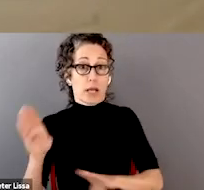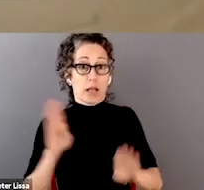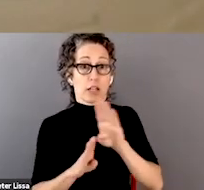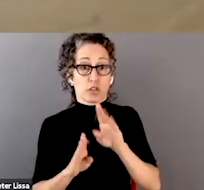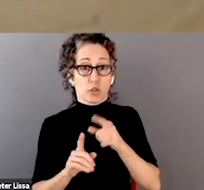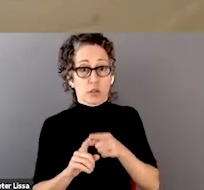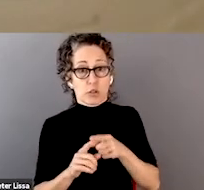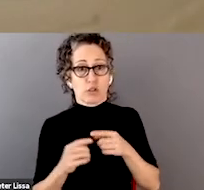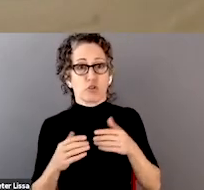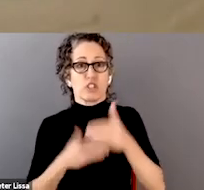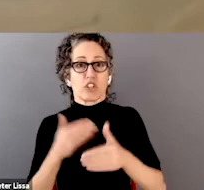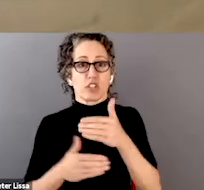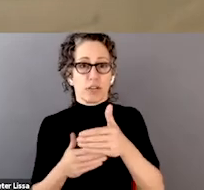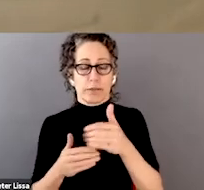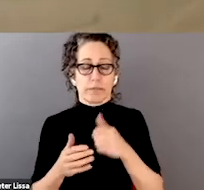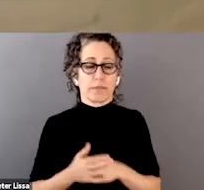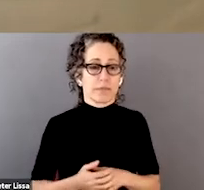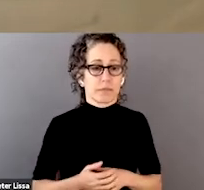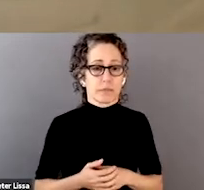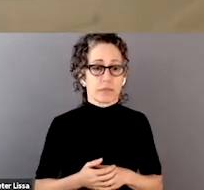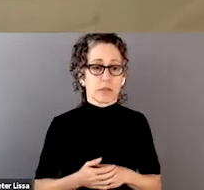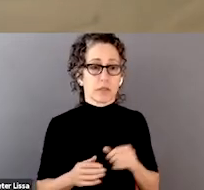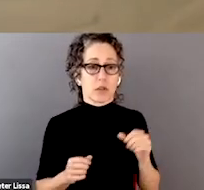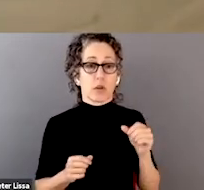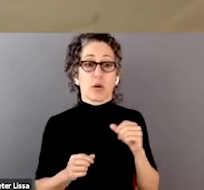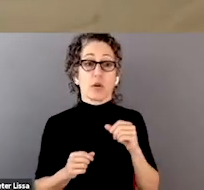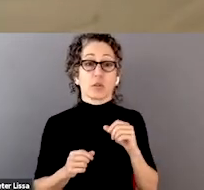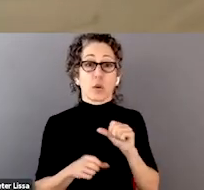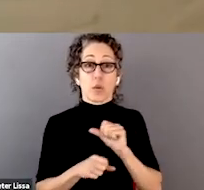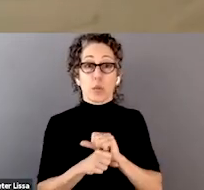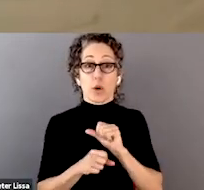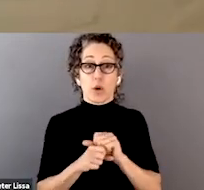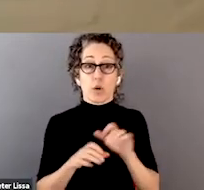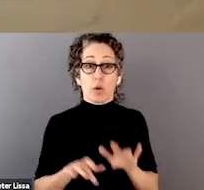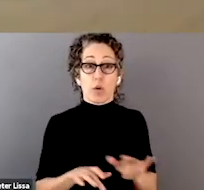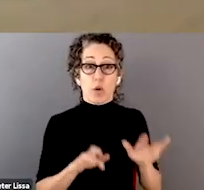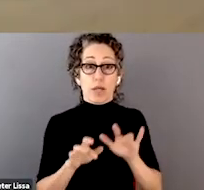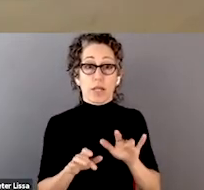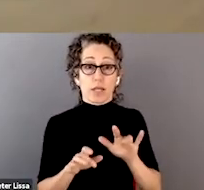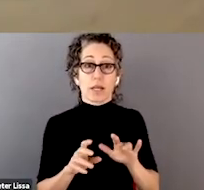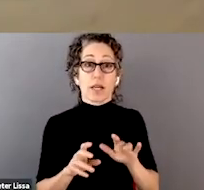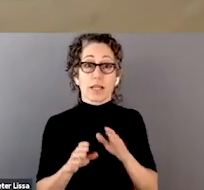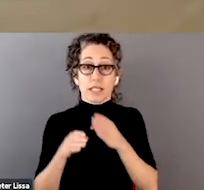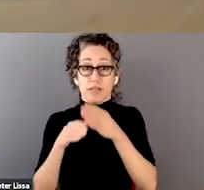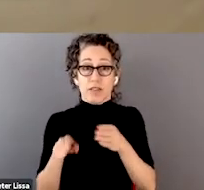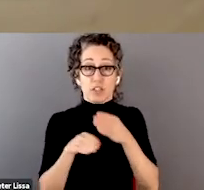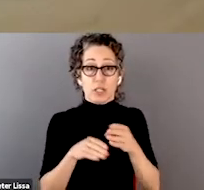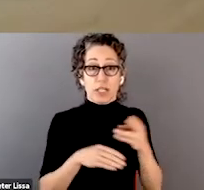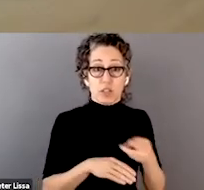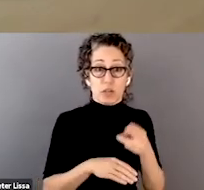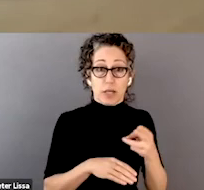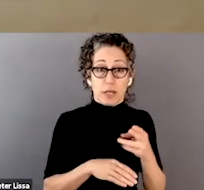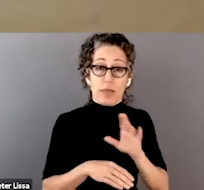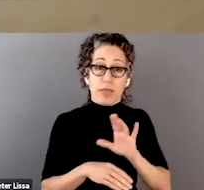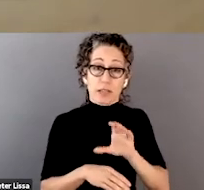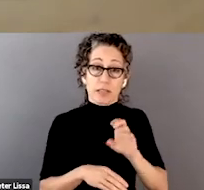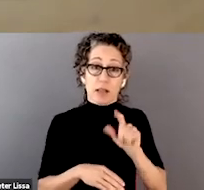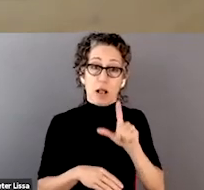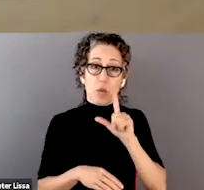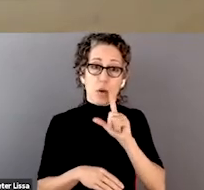In addition, our ViTrack software can record the visual history of each individual cell, and therefore reconstructs multigenerational cell